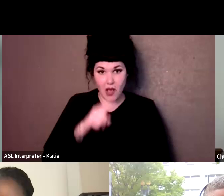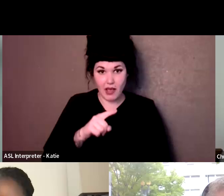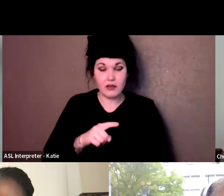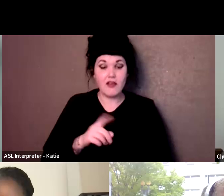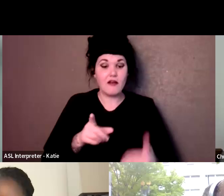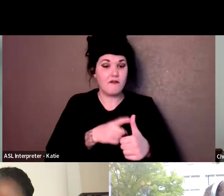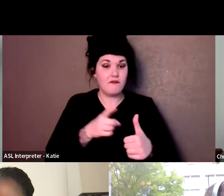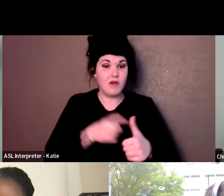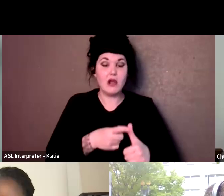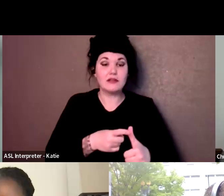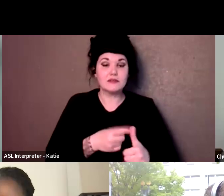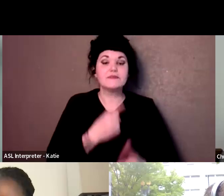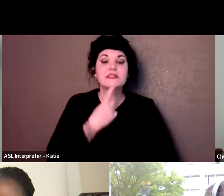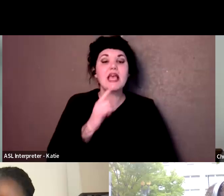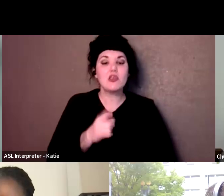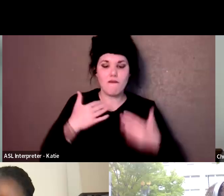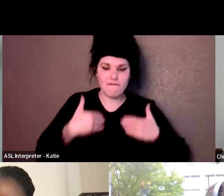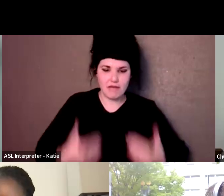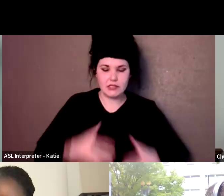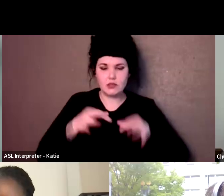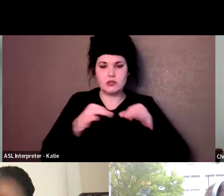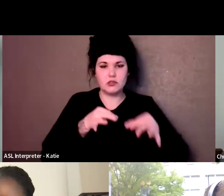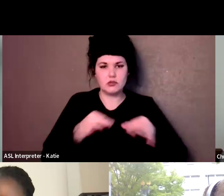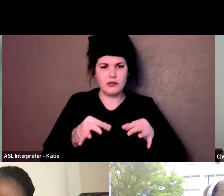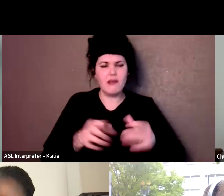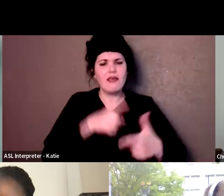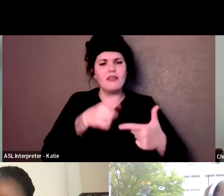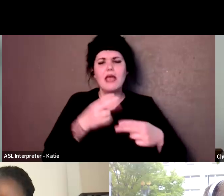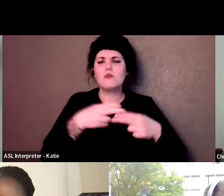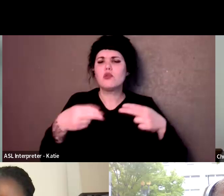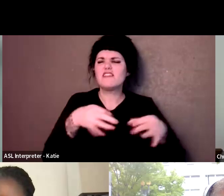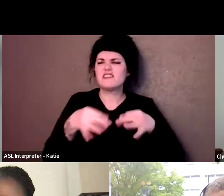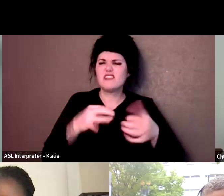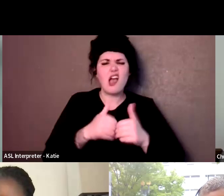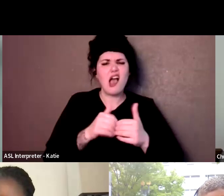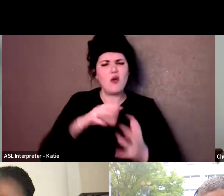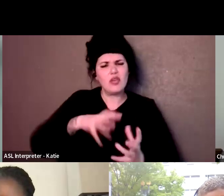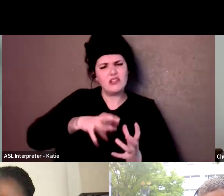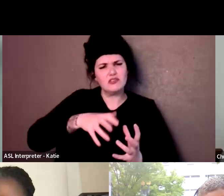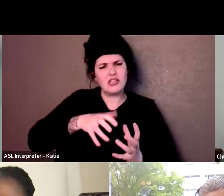and then describe briefly how intersectionality impacts the mental health needs of those in the